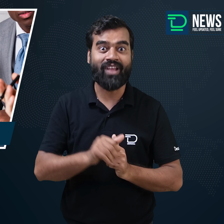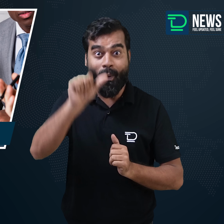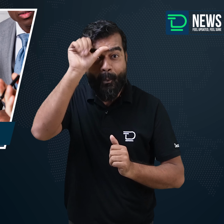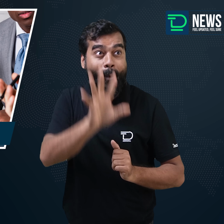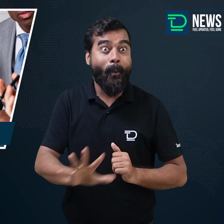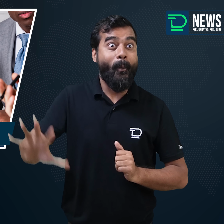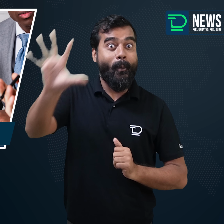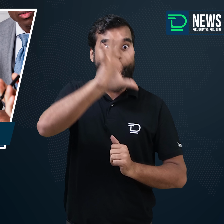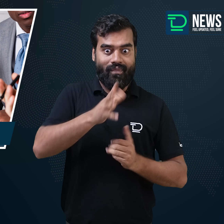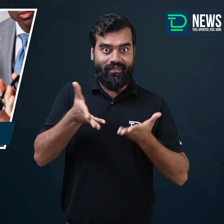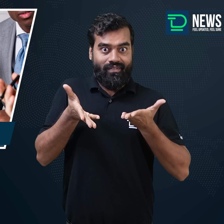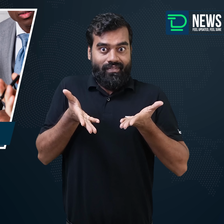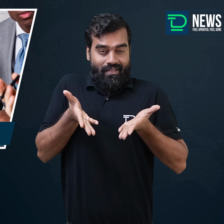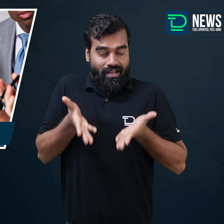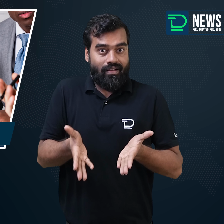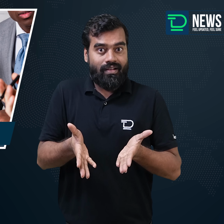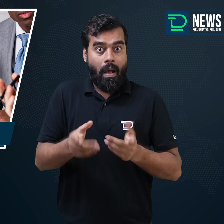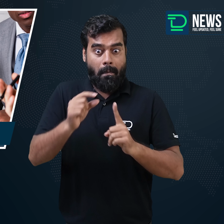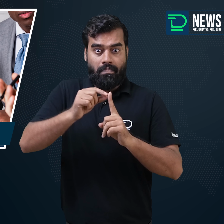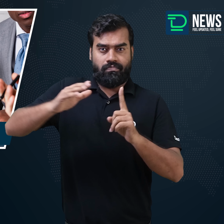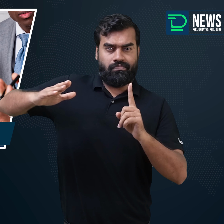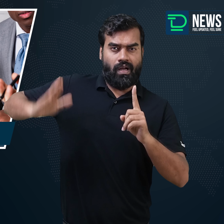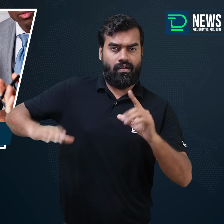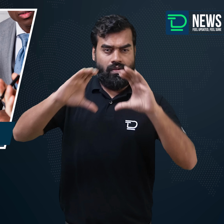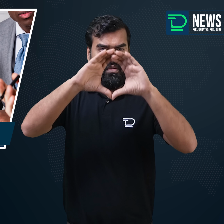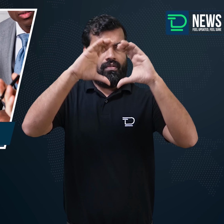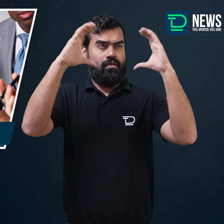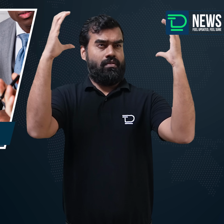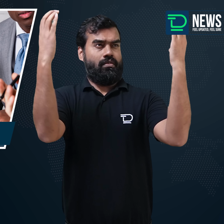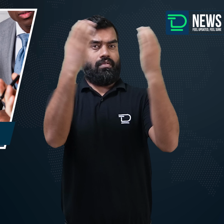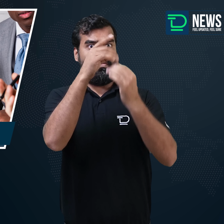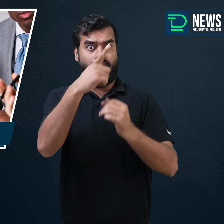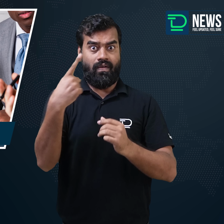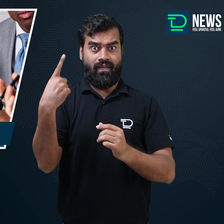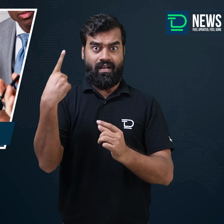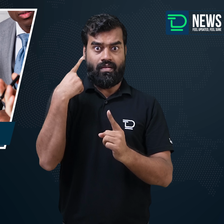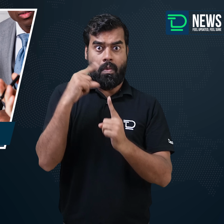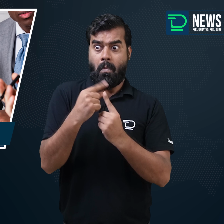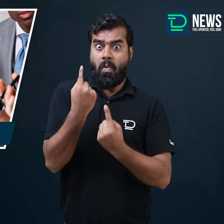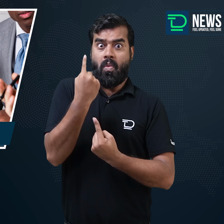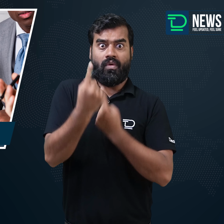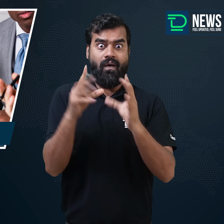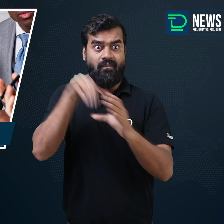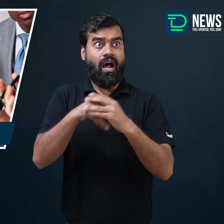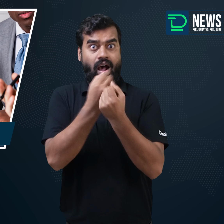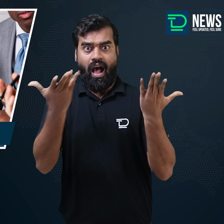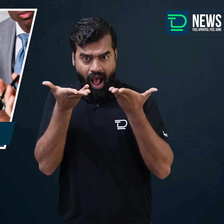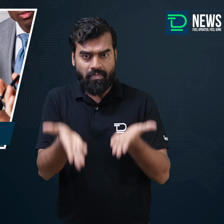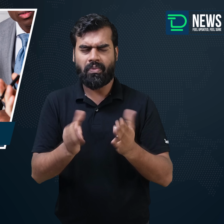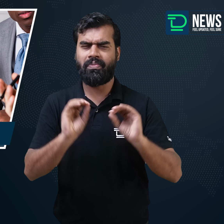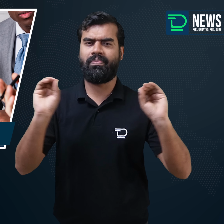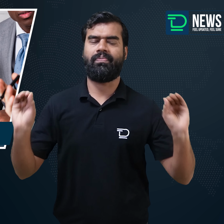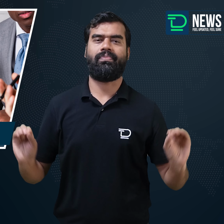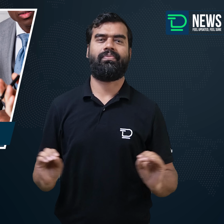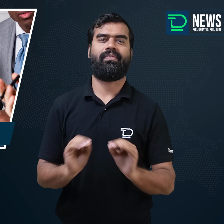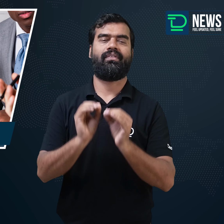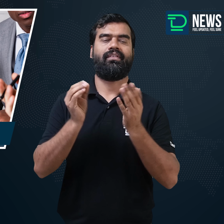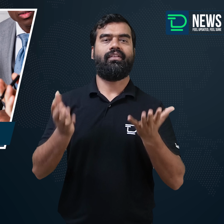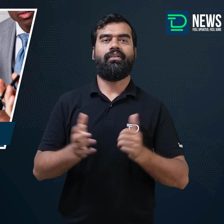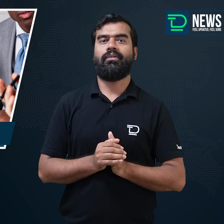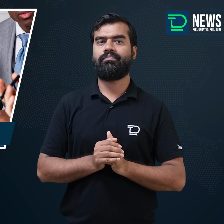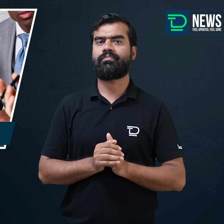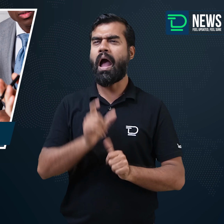We don't have Deaf representative political leaders.